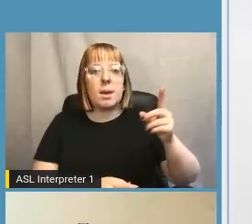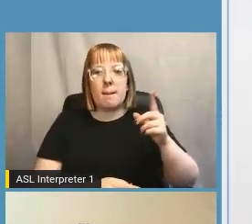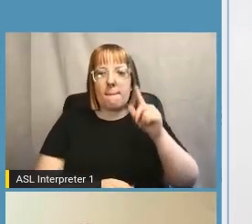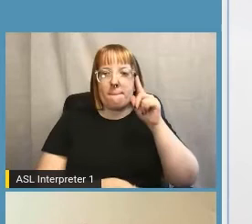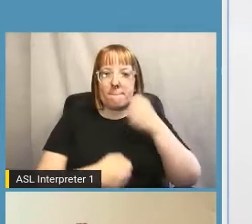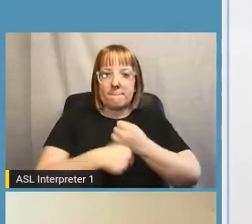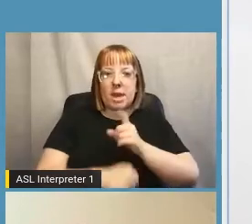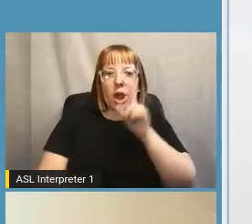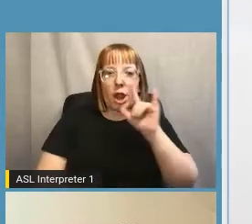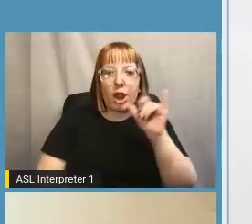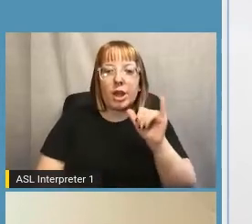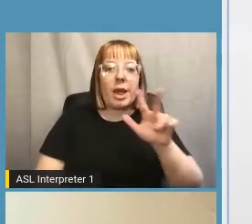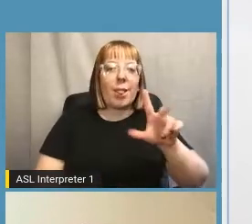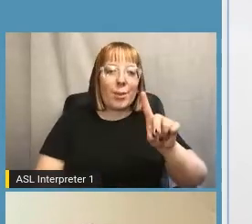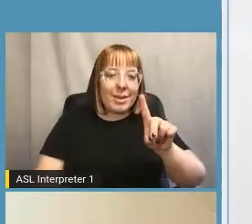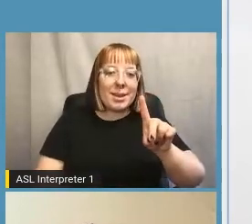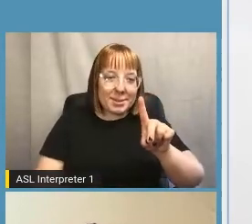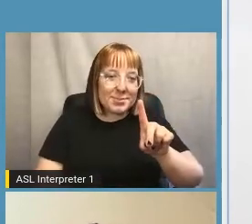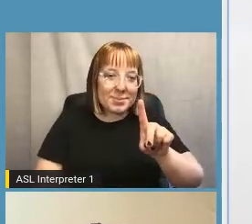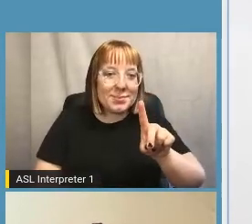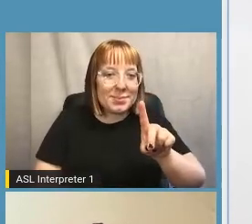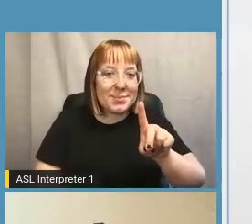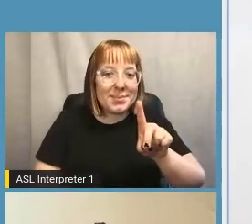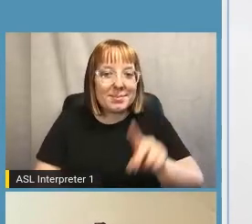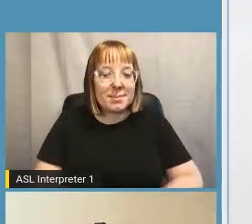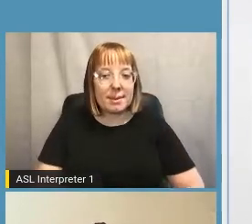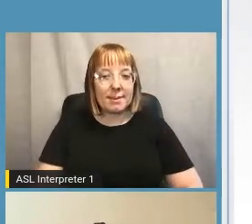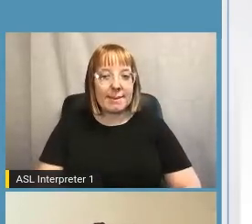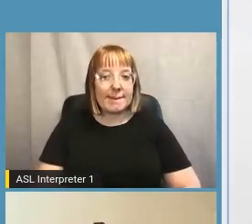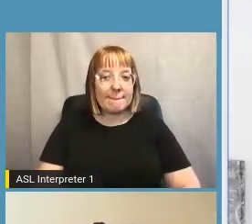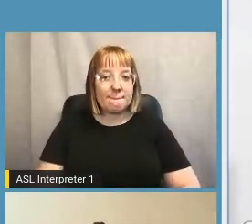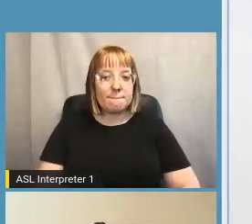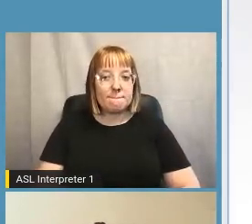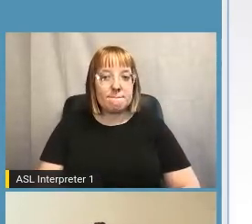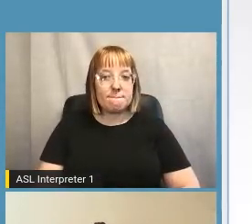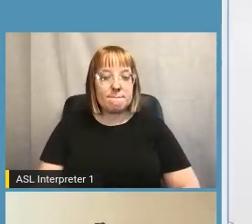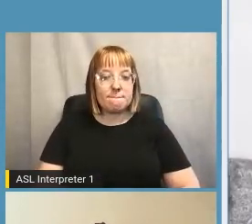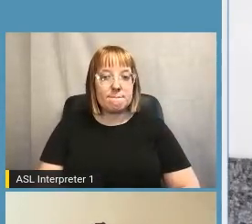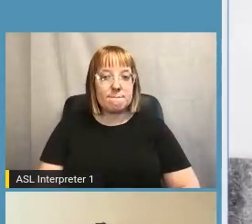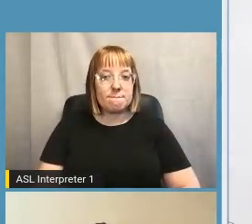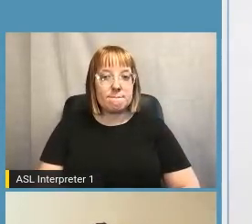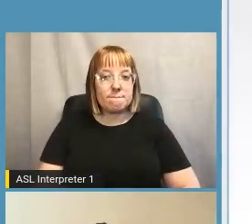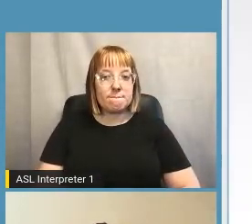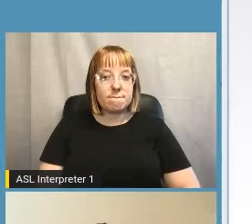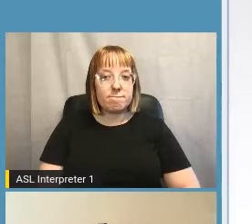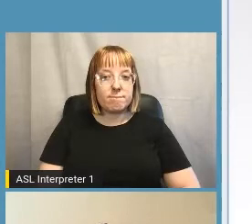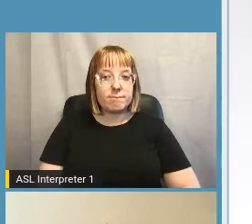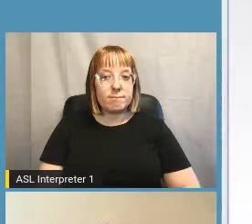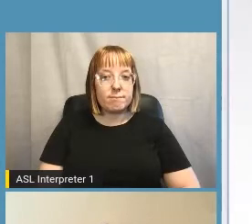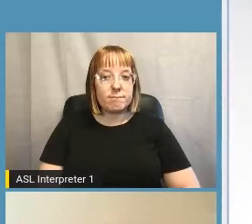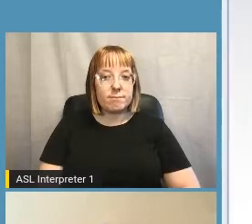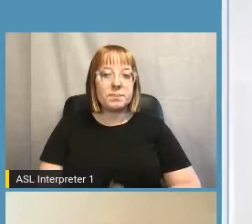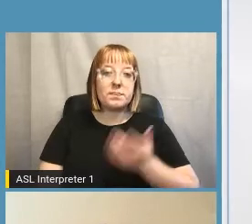being three-dimensional um and so that was so there are some certain uh changes that need to be